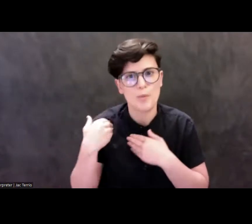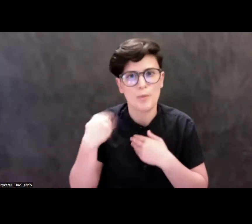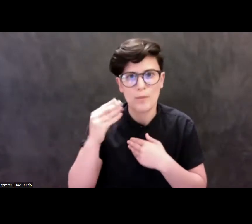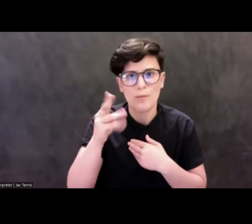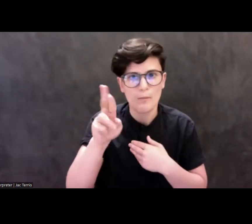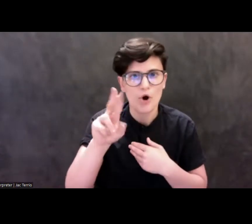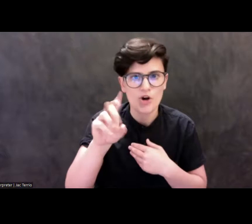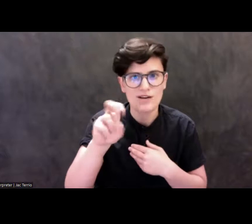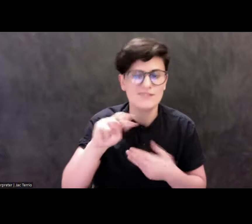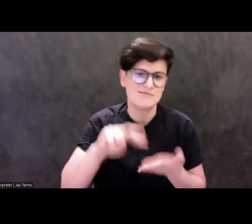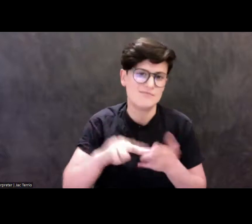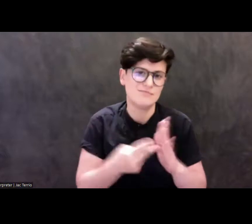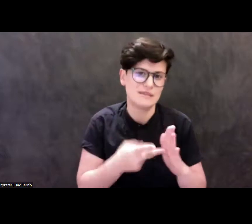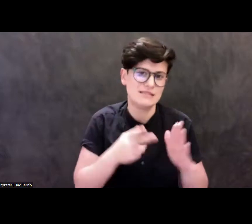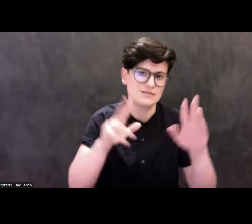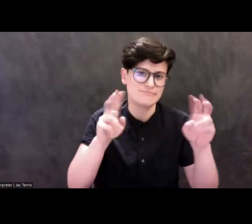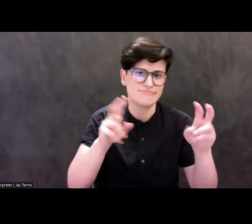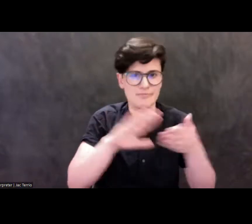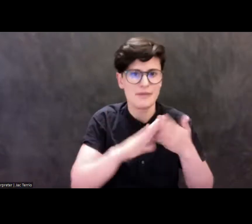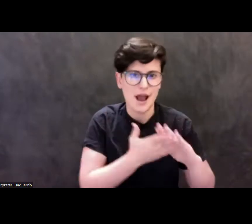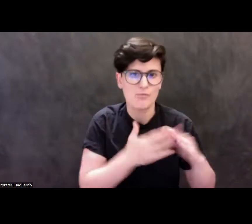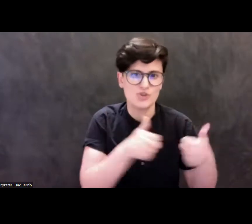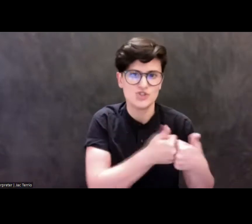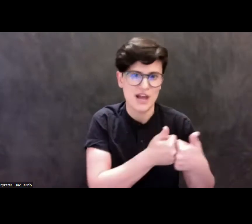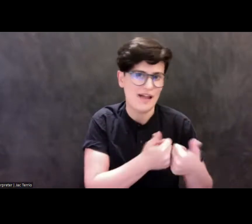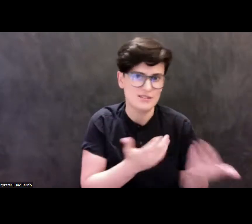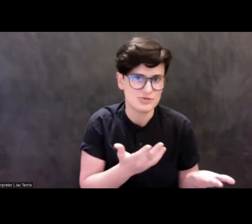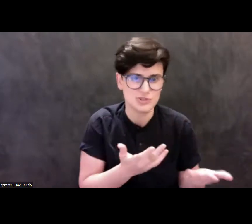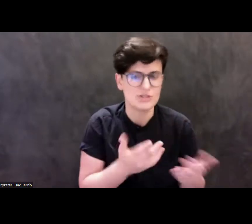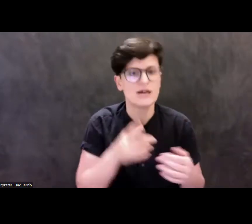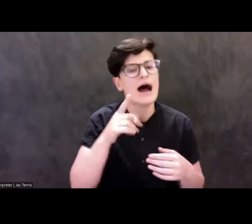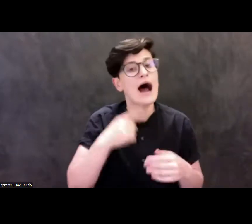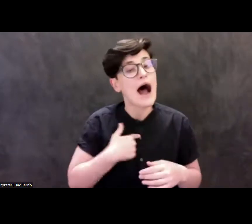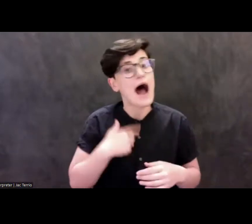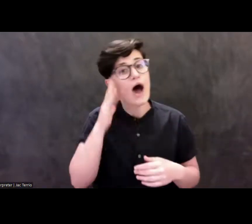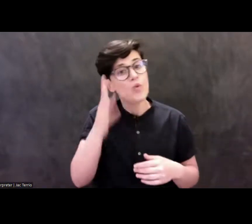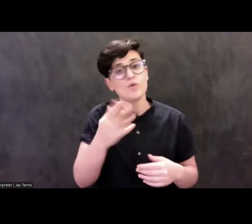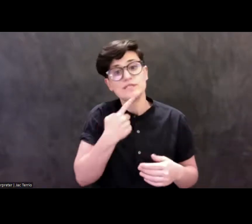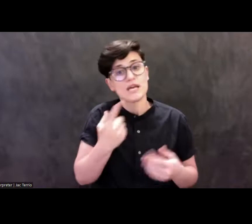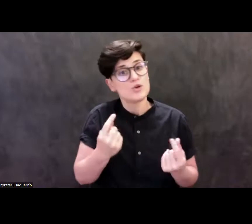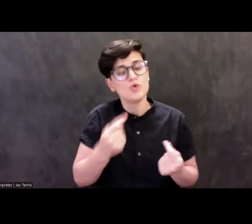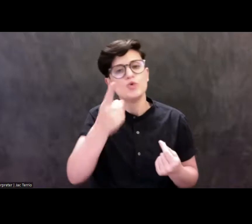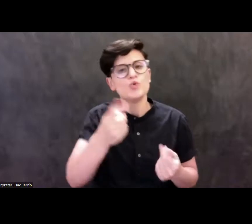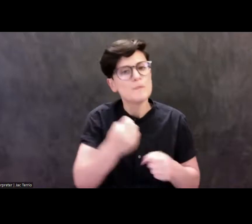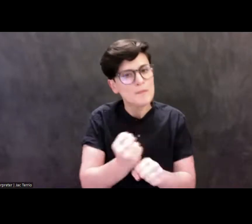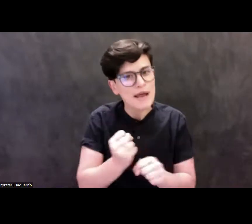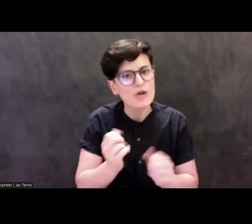So, I would just say, make the request and then you can certainly reach out to either